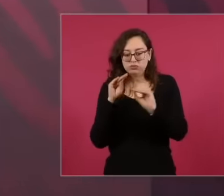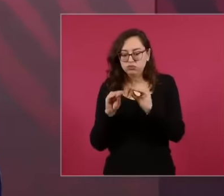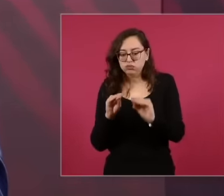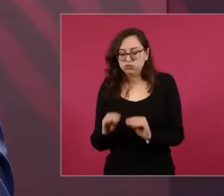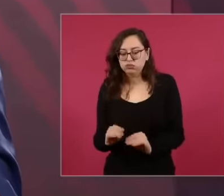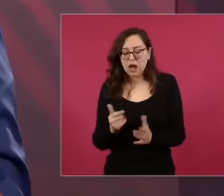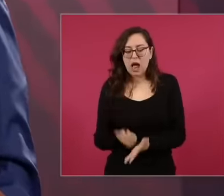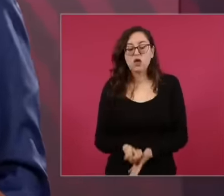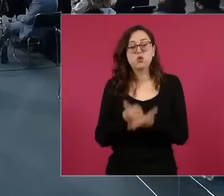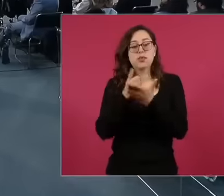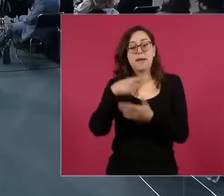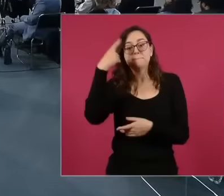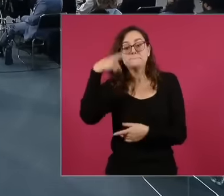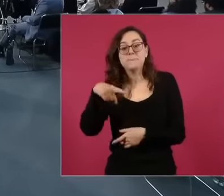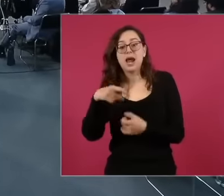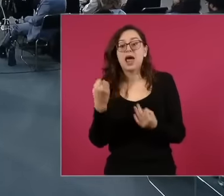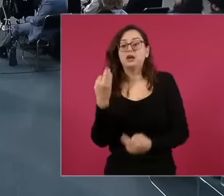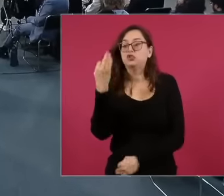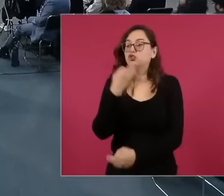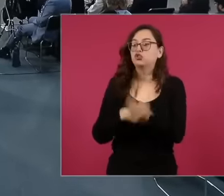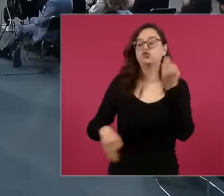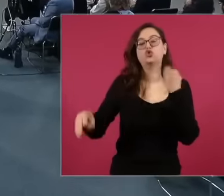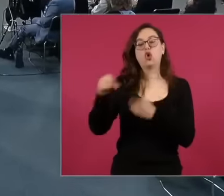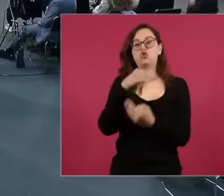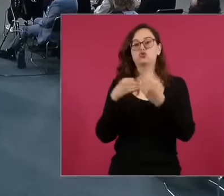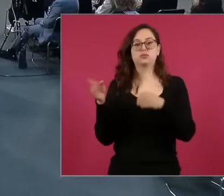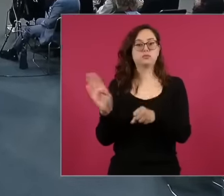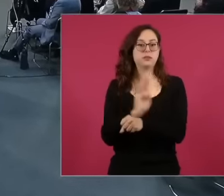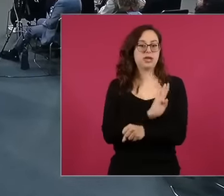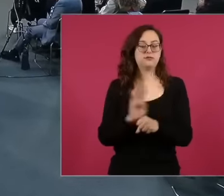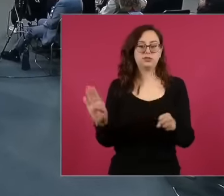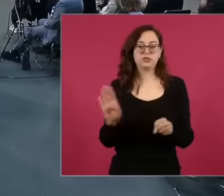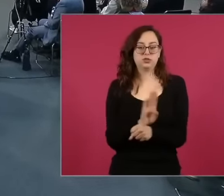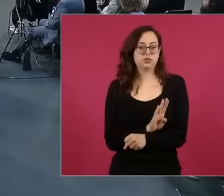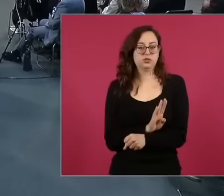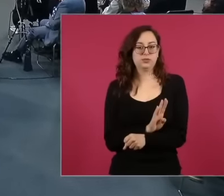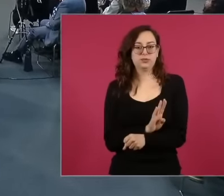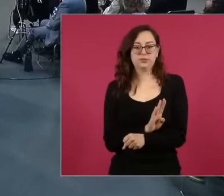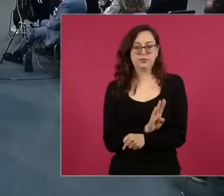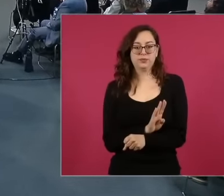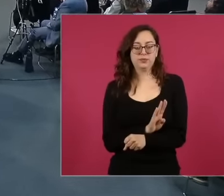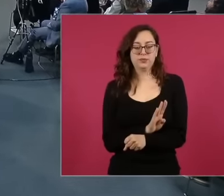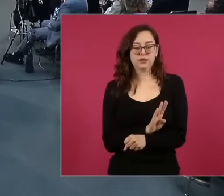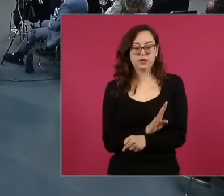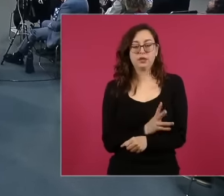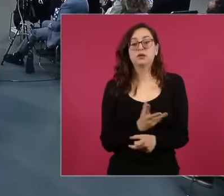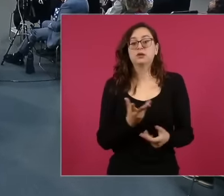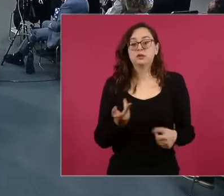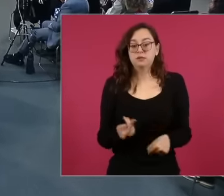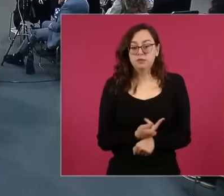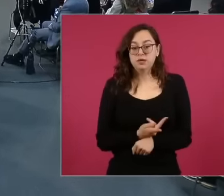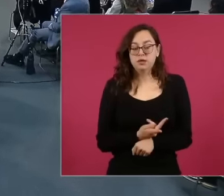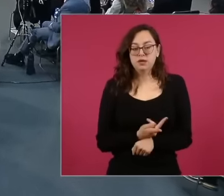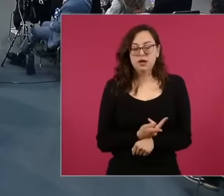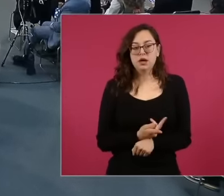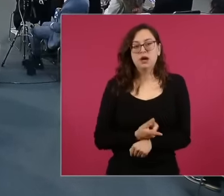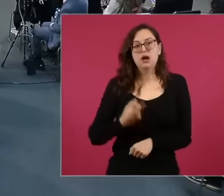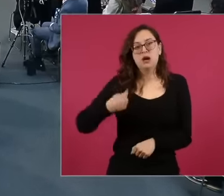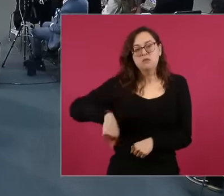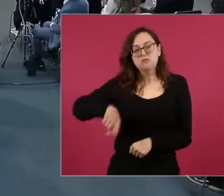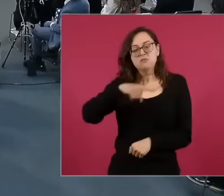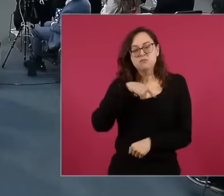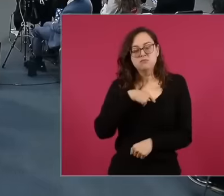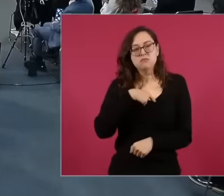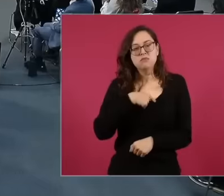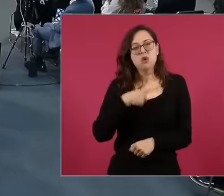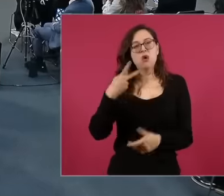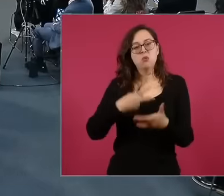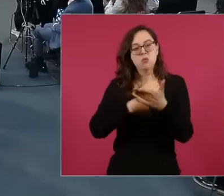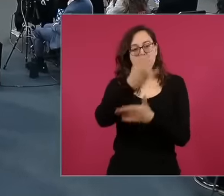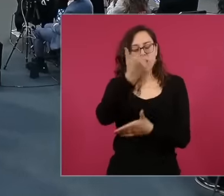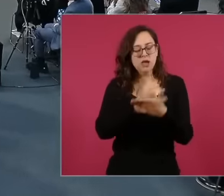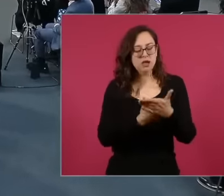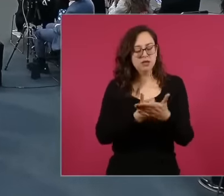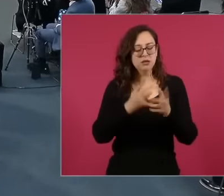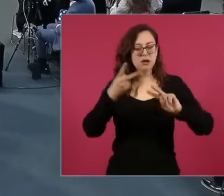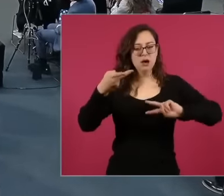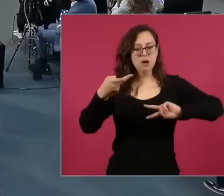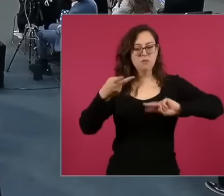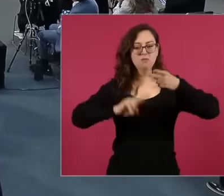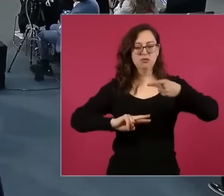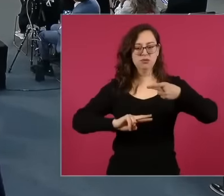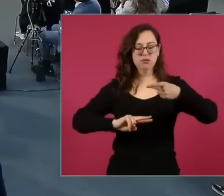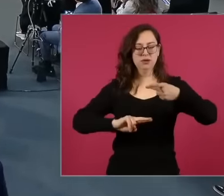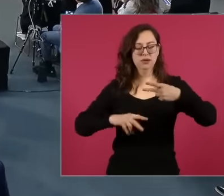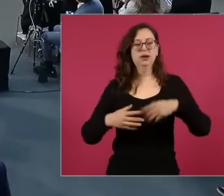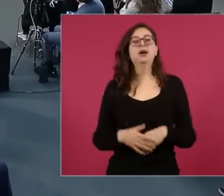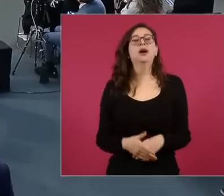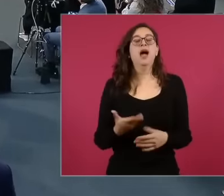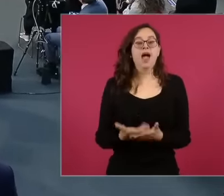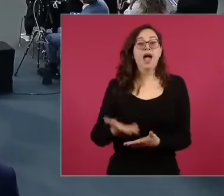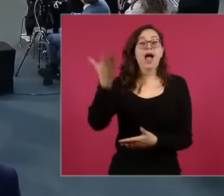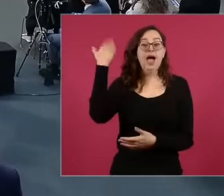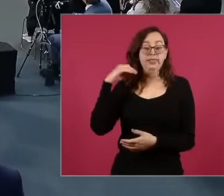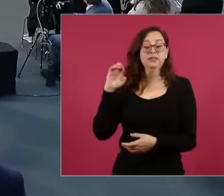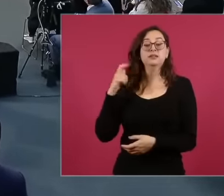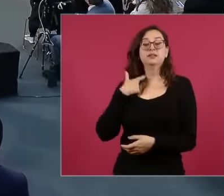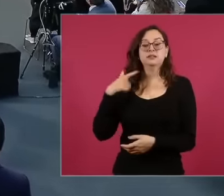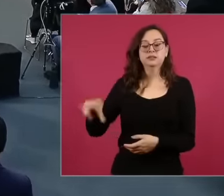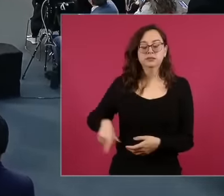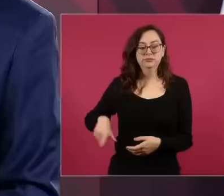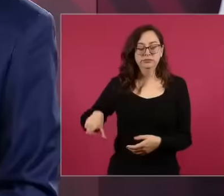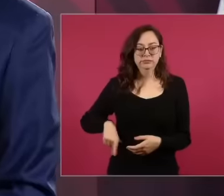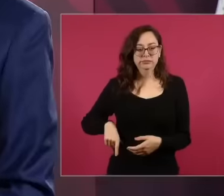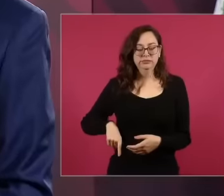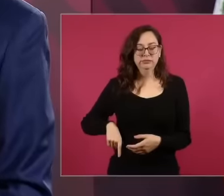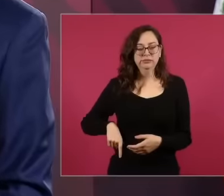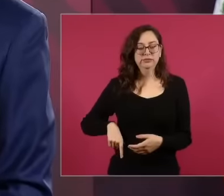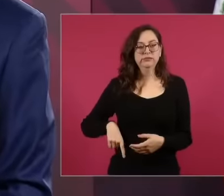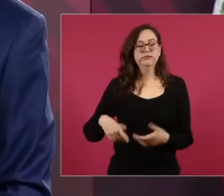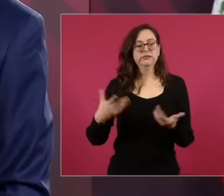because we changed the formula, not before they gave it to those at the top and they